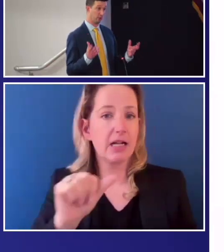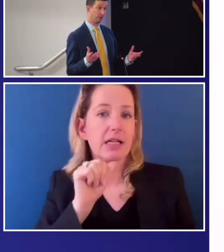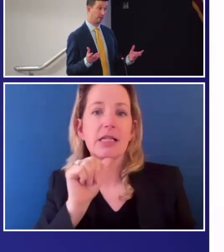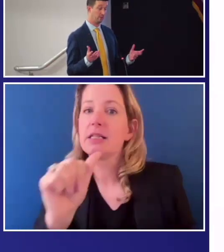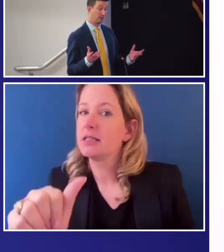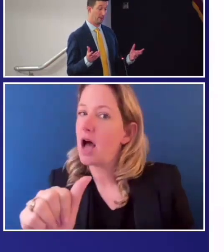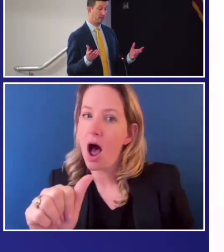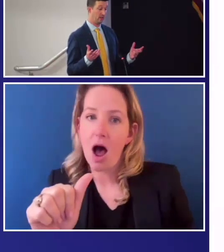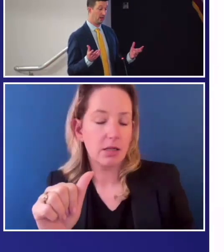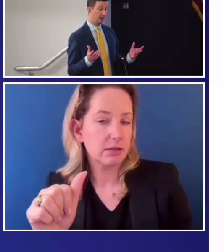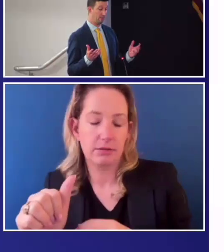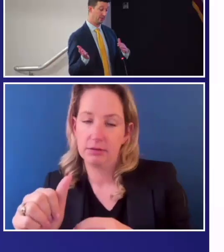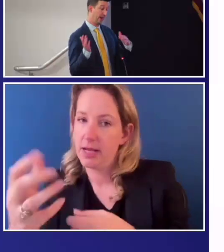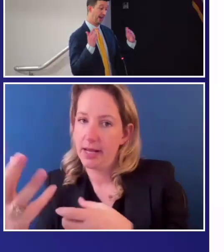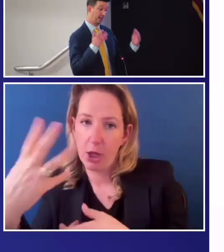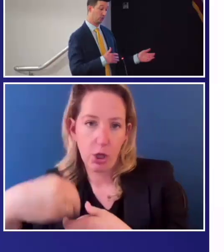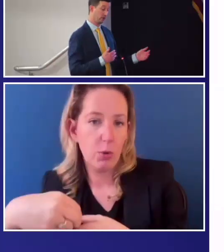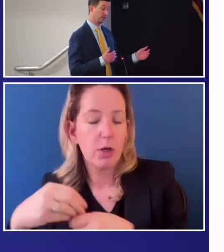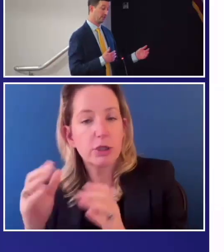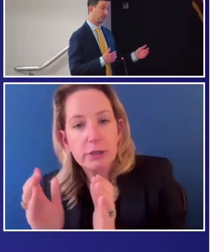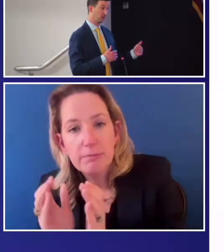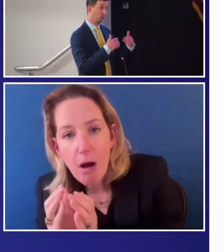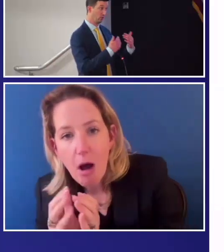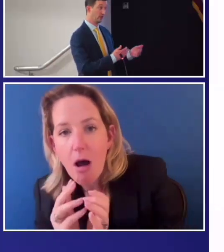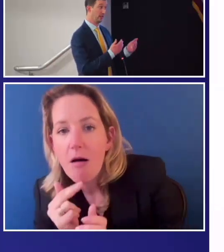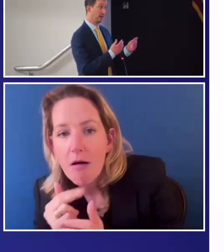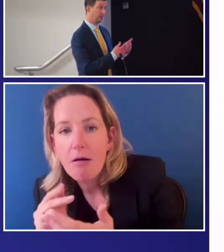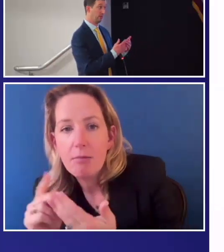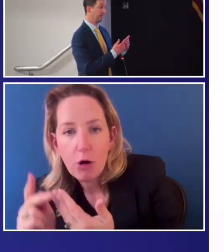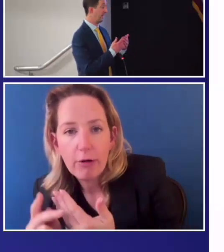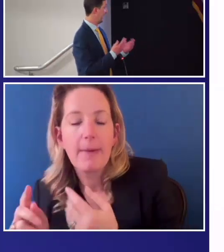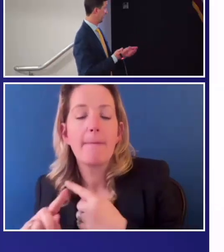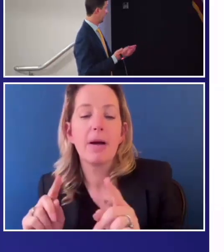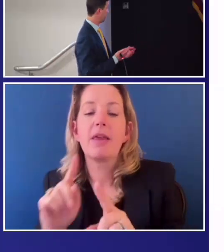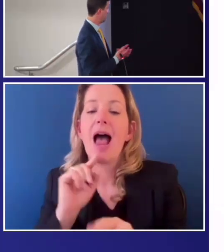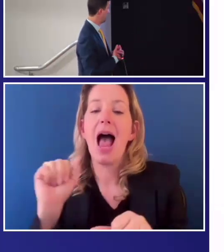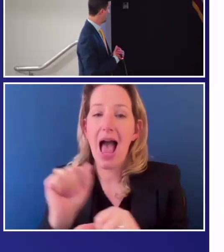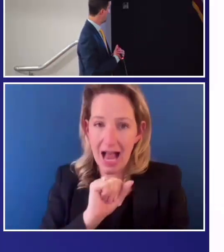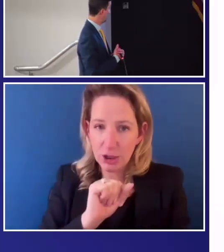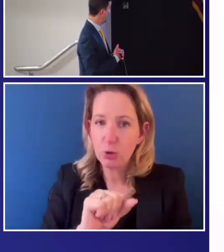programs. But the actual earnings data would implement that aggregation process.